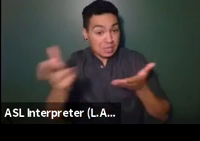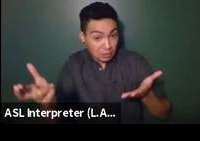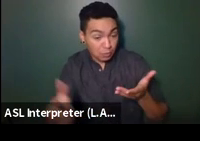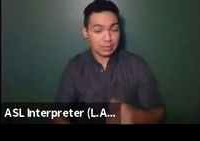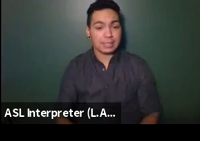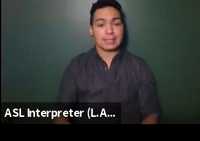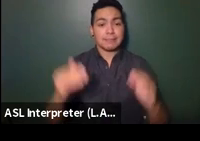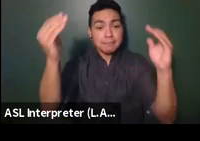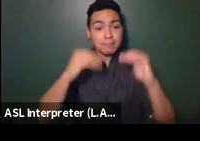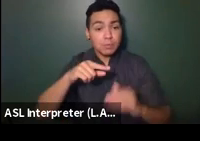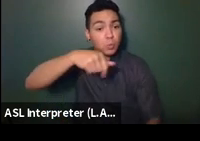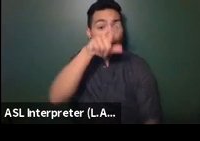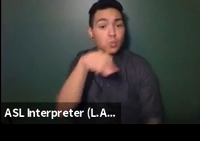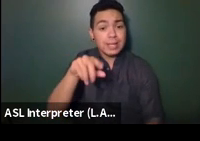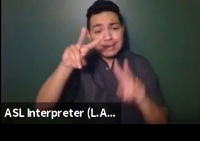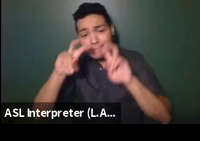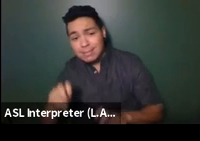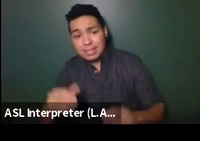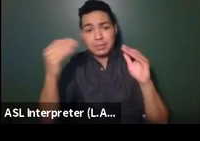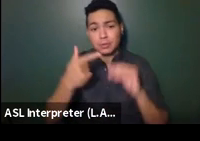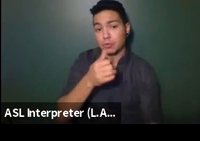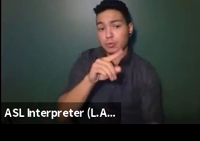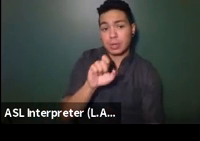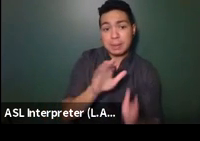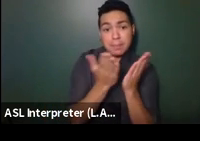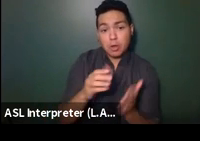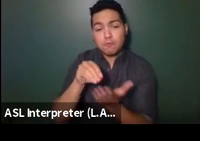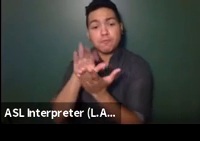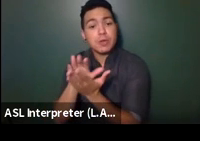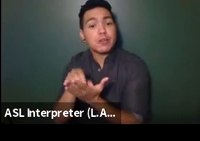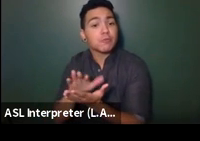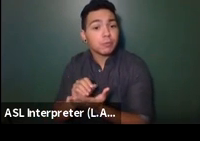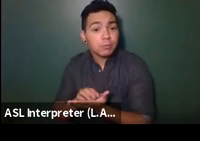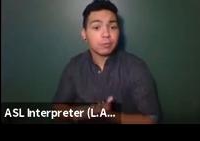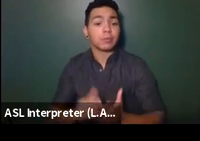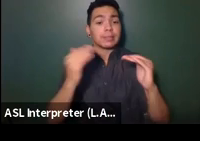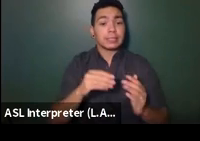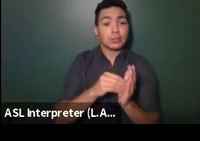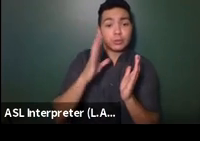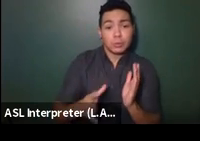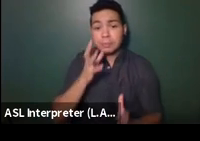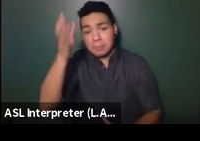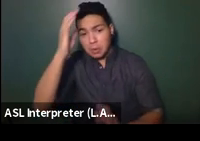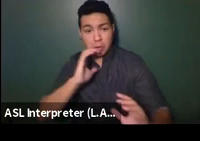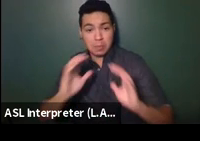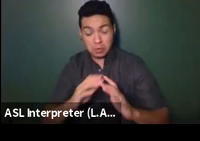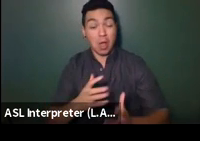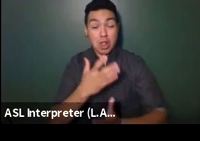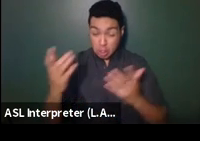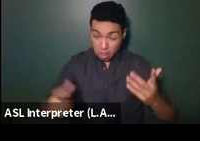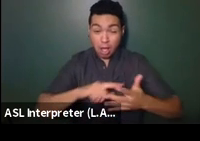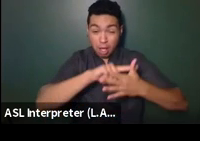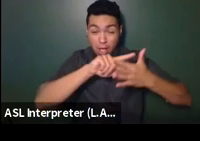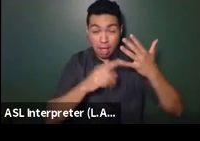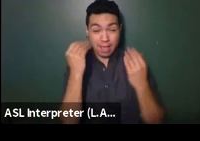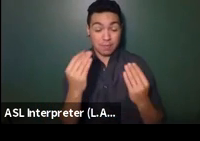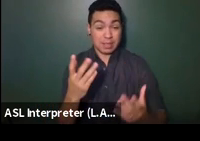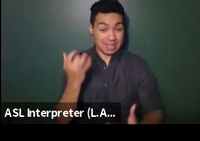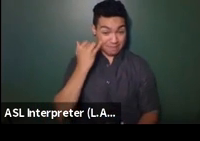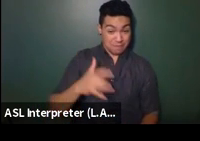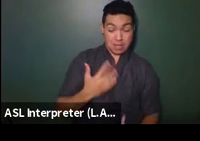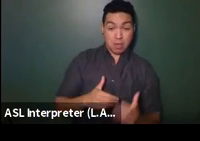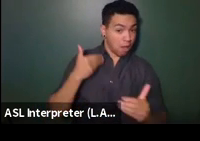ESD 189 - Amy Colburn: Quizzes an assessment gradebook and record keeping and communication. So we have a lot to get to today. So there might be times that you're feeling like I'm going too fast and